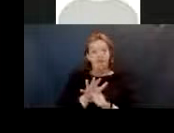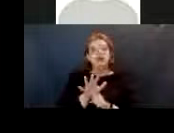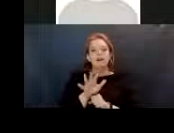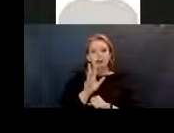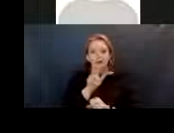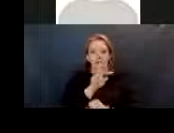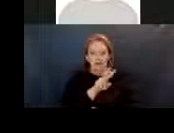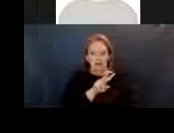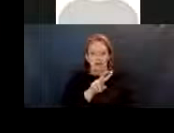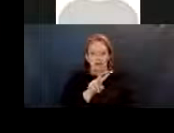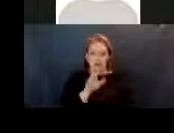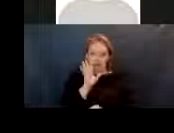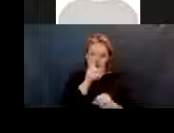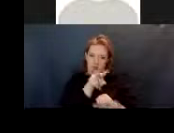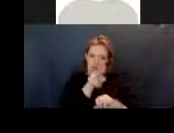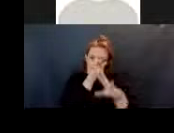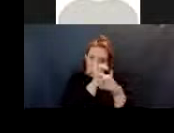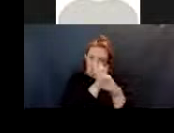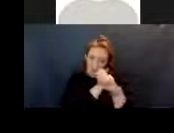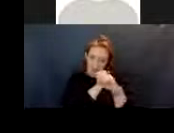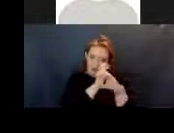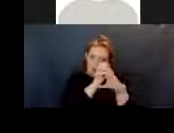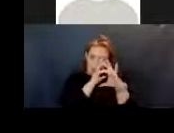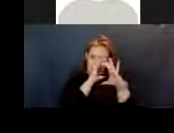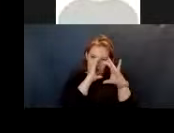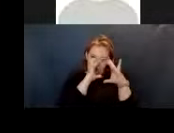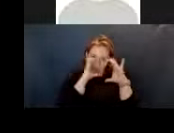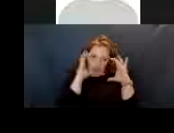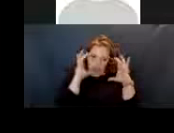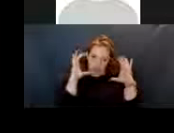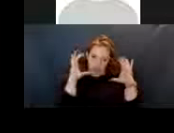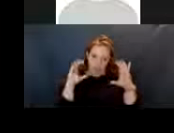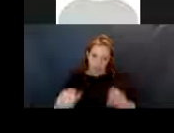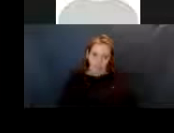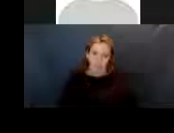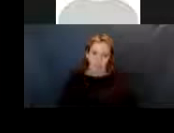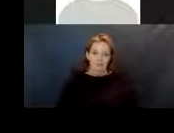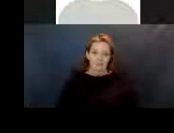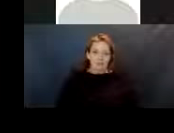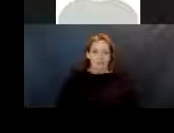in your head, much like clouds do.